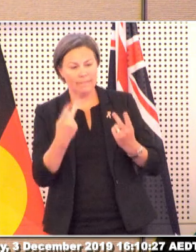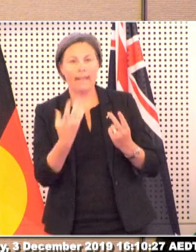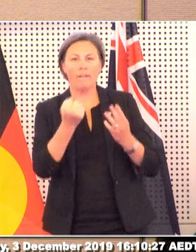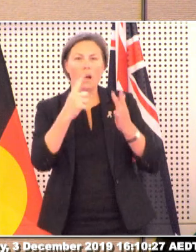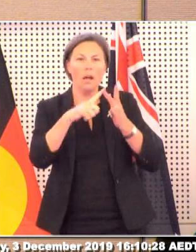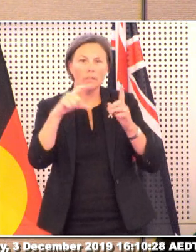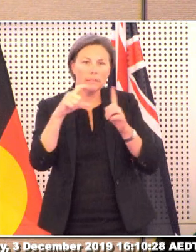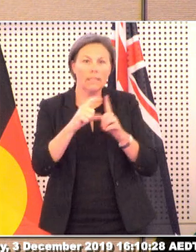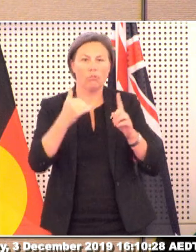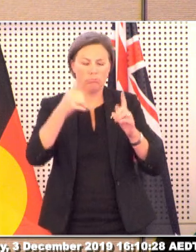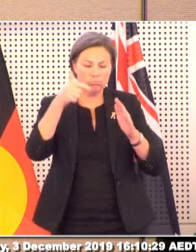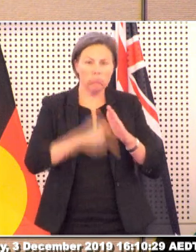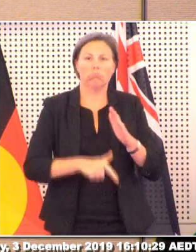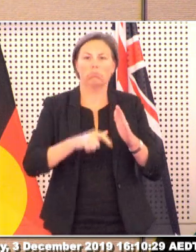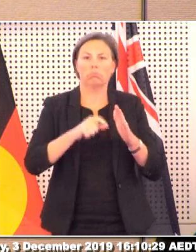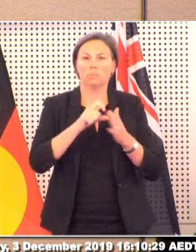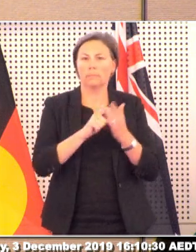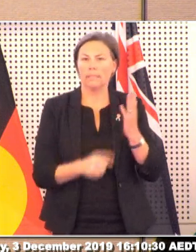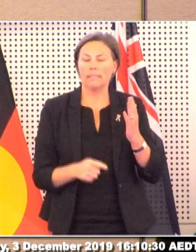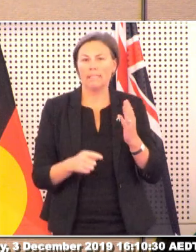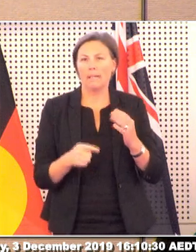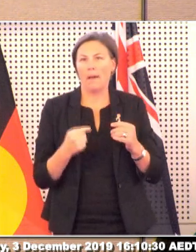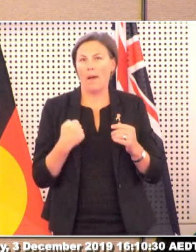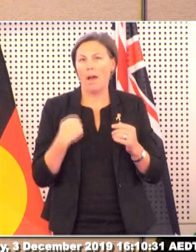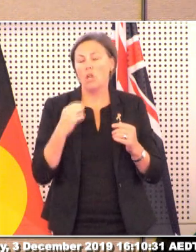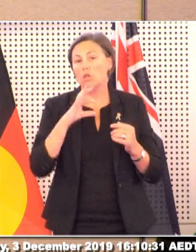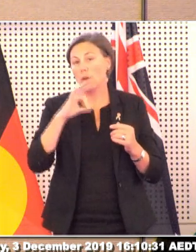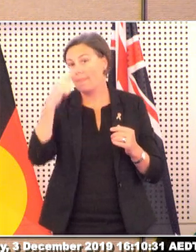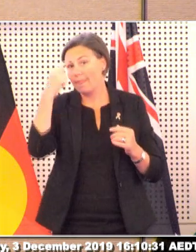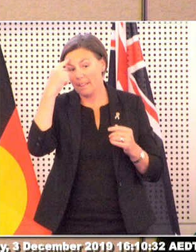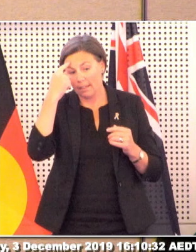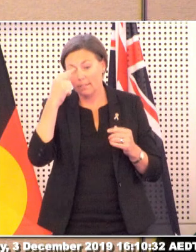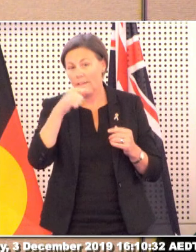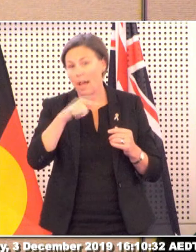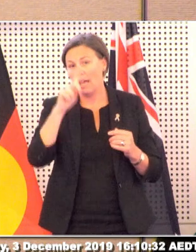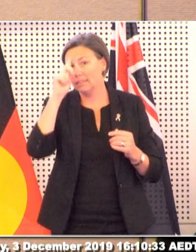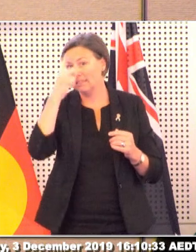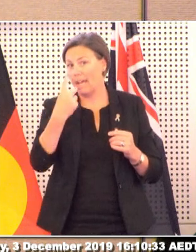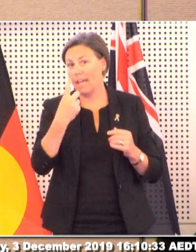And so I don’t really believe that their understanding of their – they don’t have a very good understanding of their human rights.